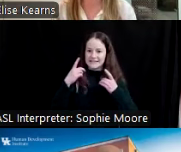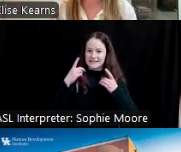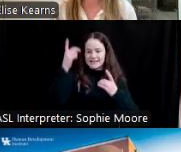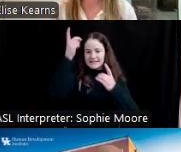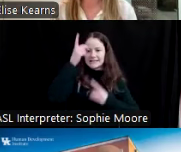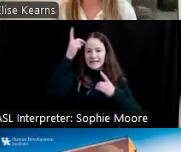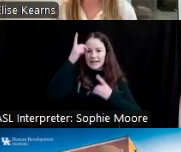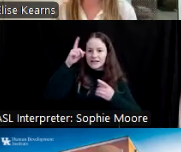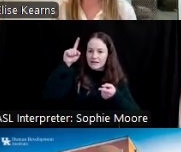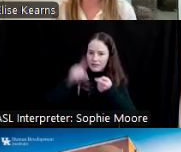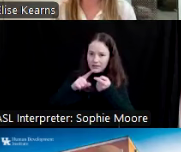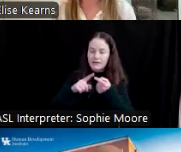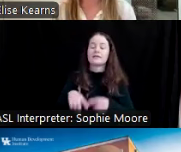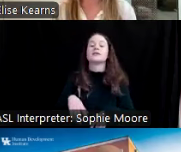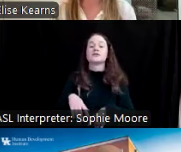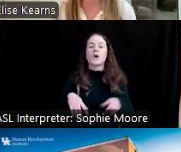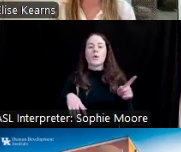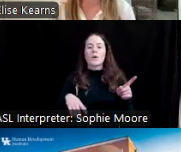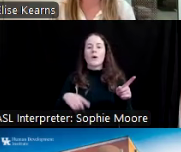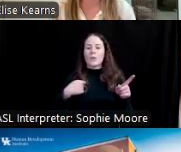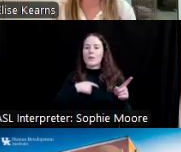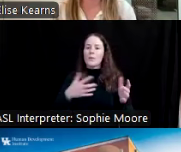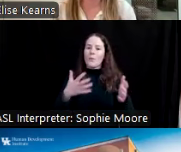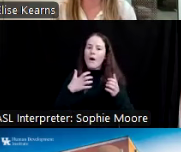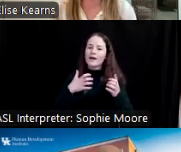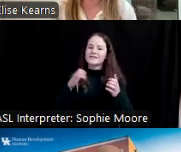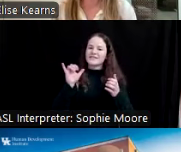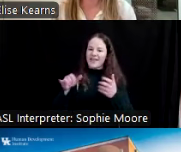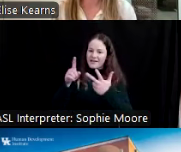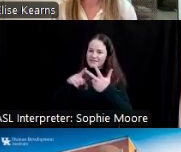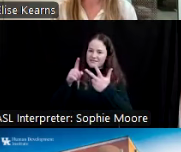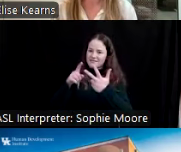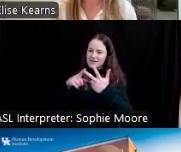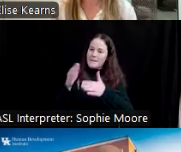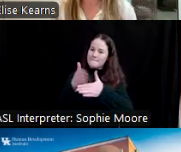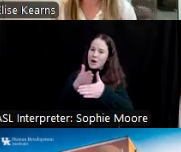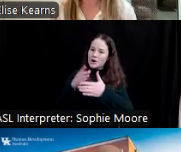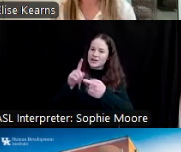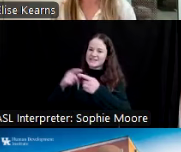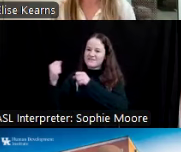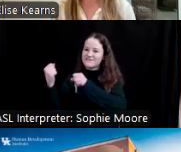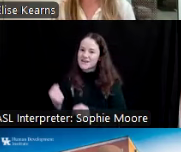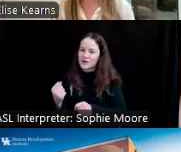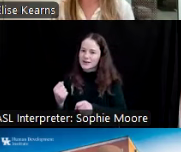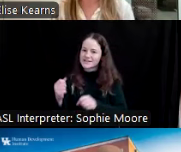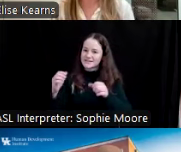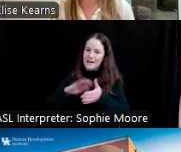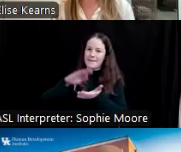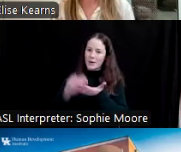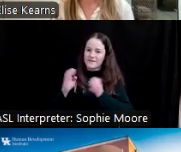want to be moving toward that moderate to vigorous amount. Now anything in the light is okay too for sure but you want